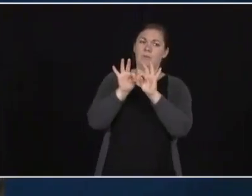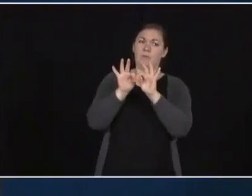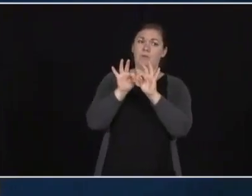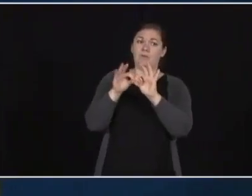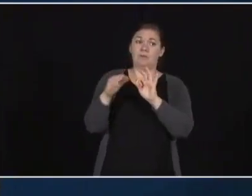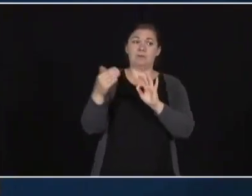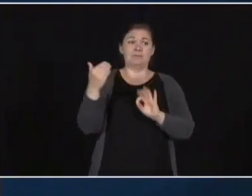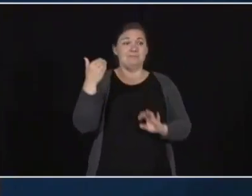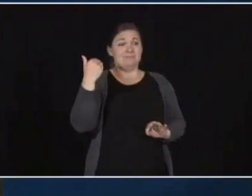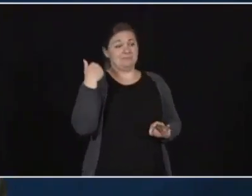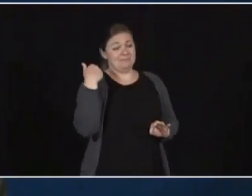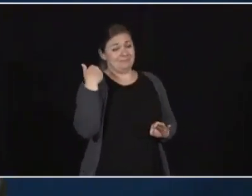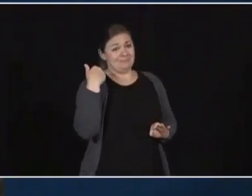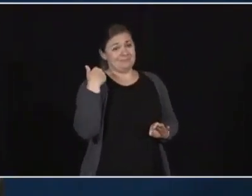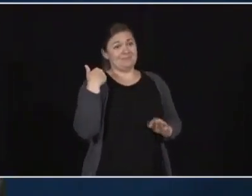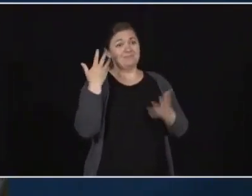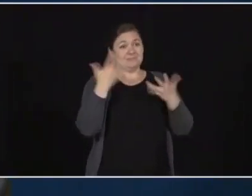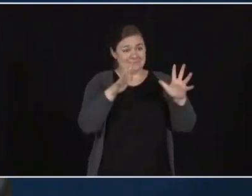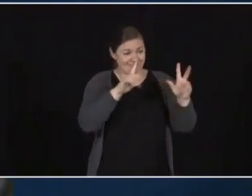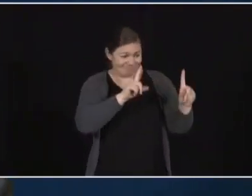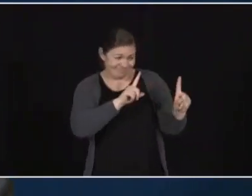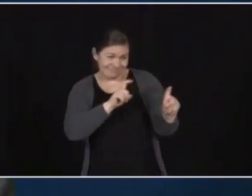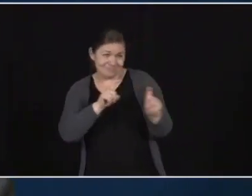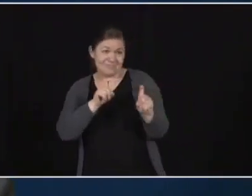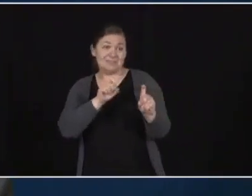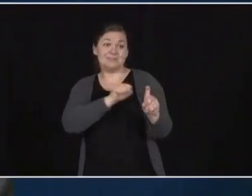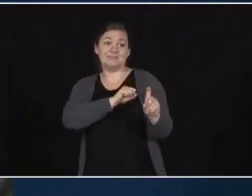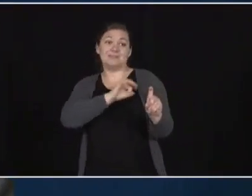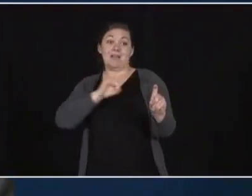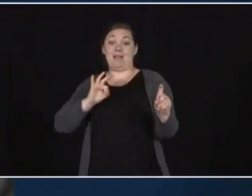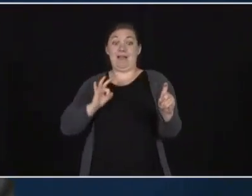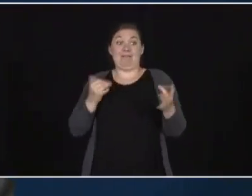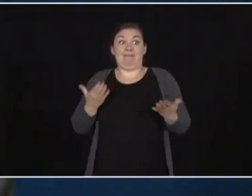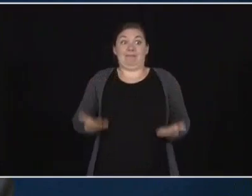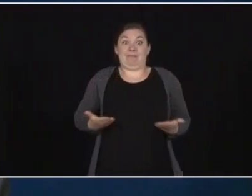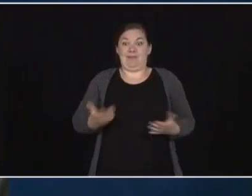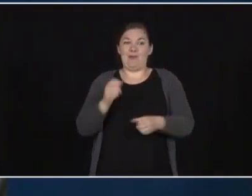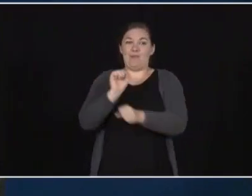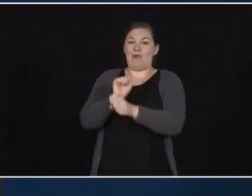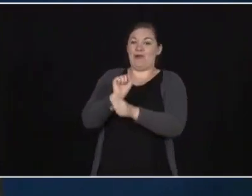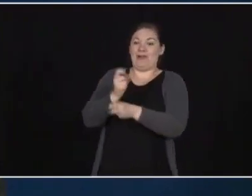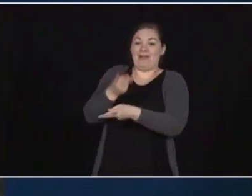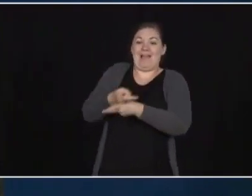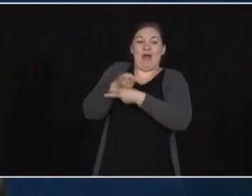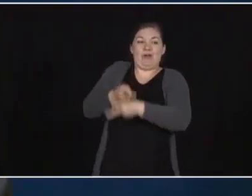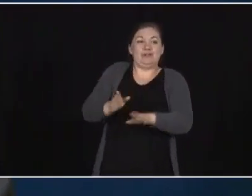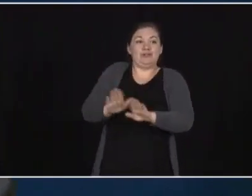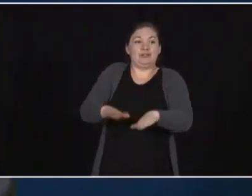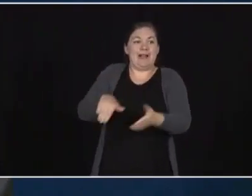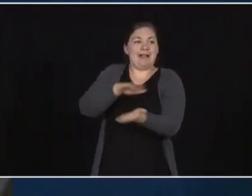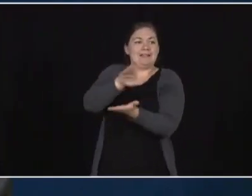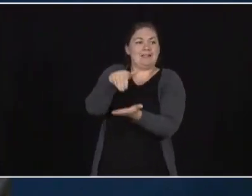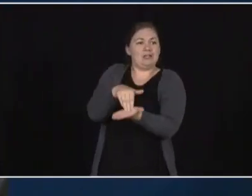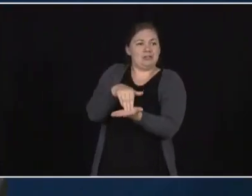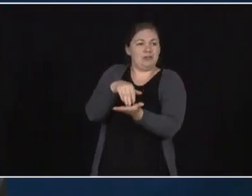something we are focusing on is is clearly an important issue. There was testing involving the current staff of childcare workers and childcare centers that are